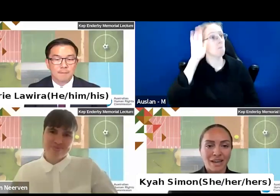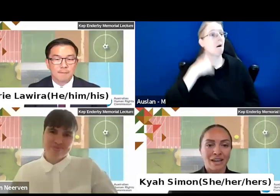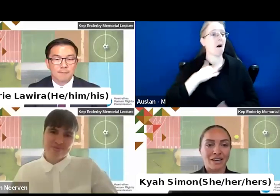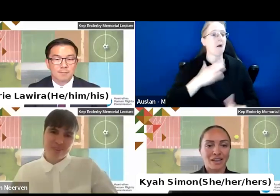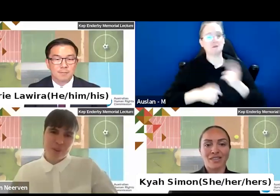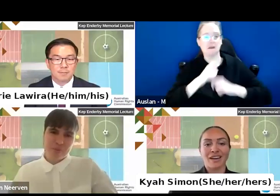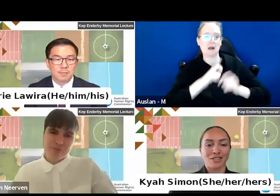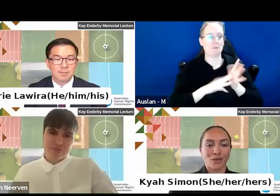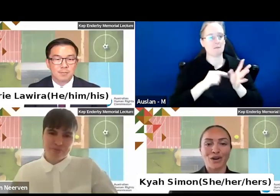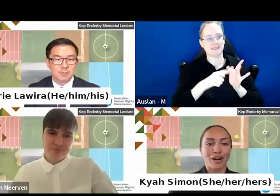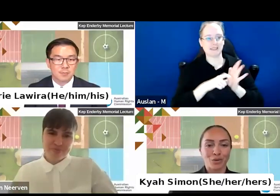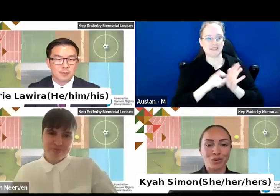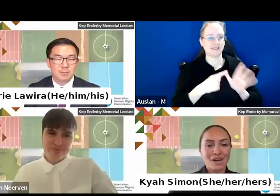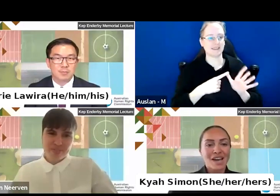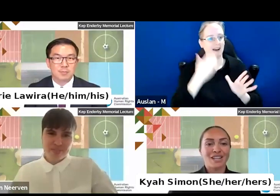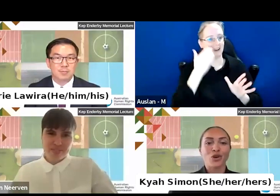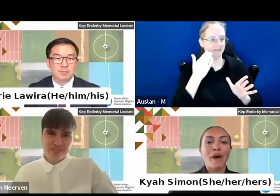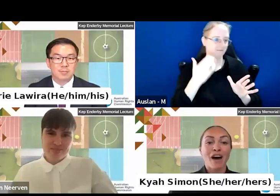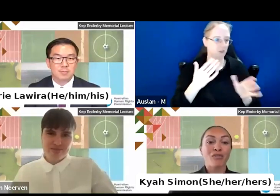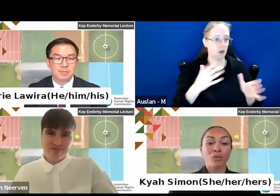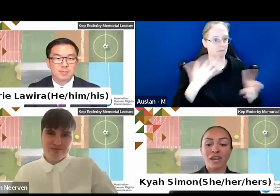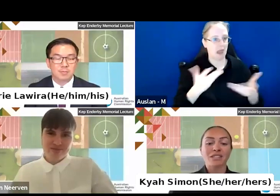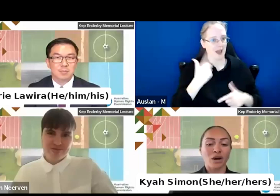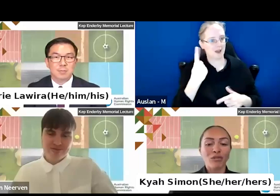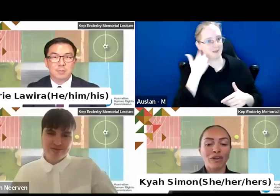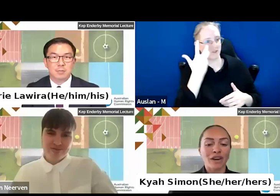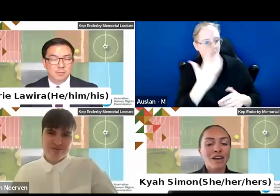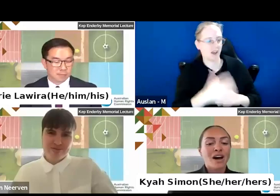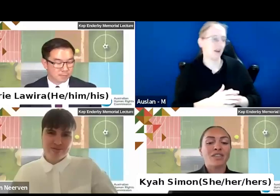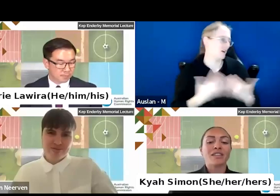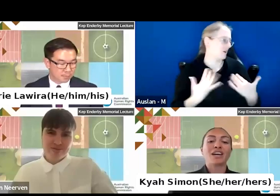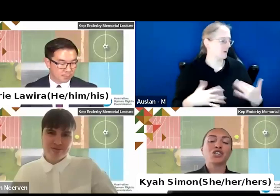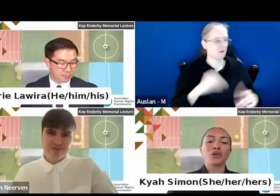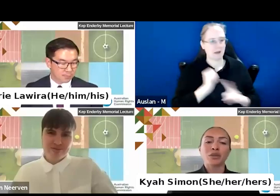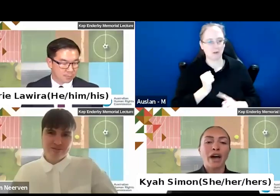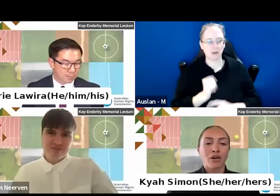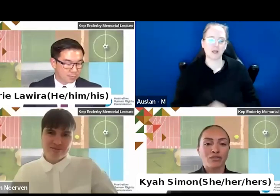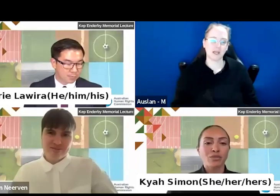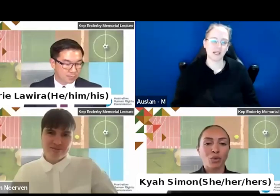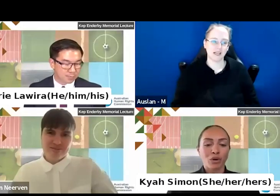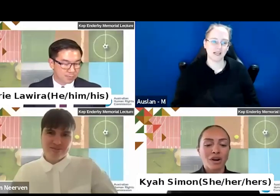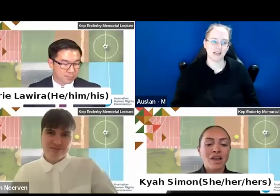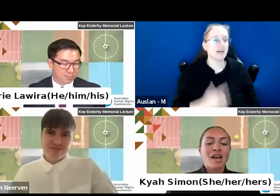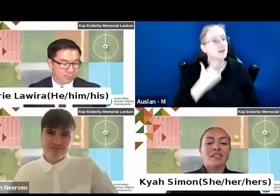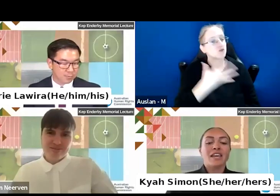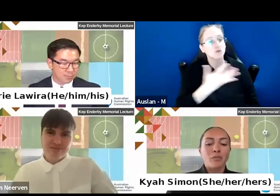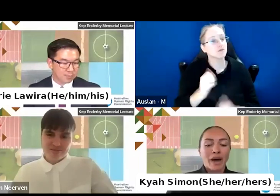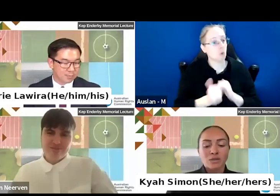And I think that's so incredible and so powerful within itself. And I think that shows the power of sport, the impact